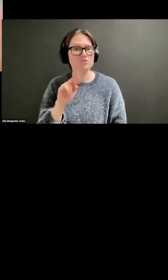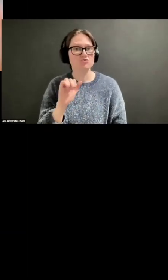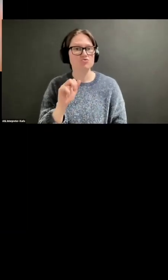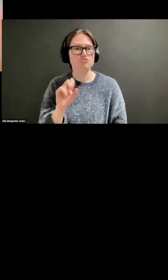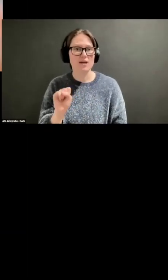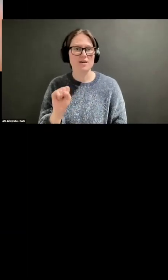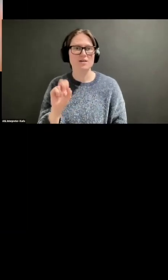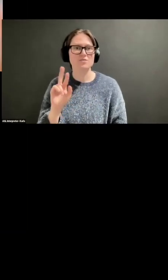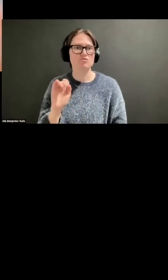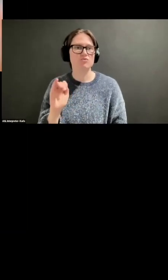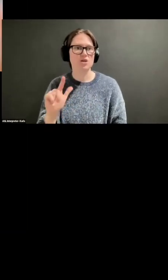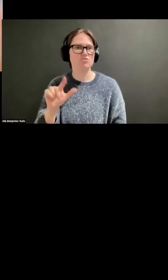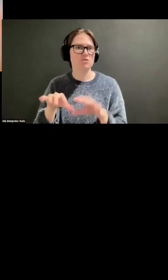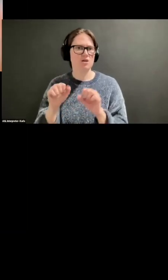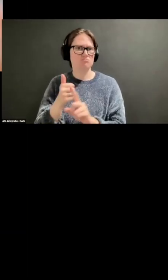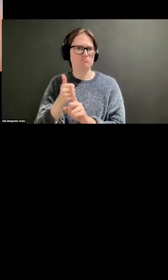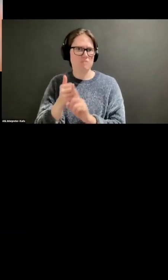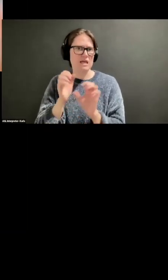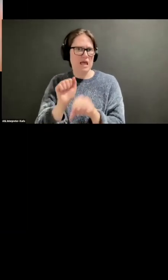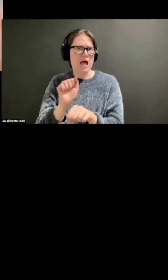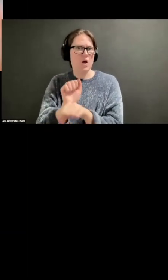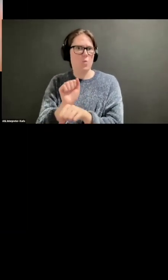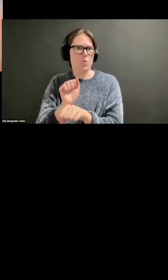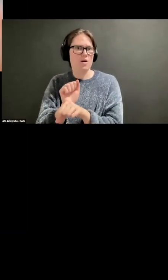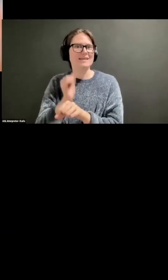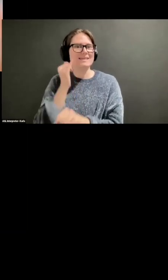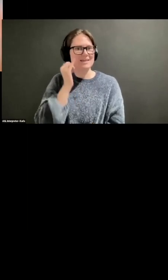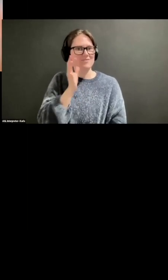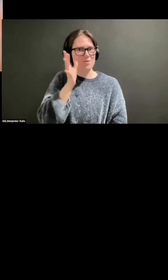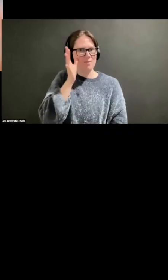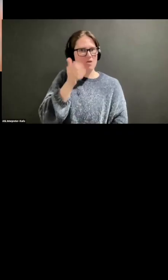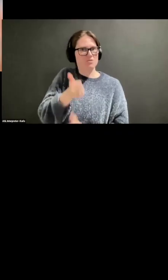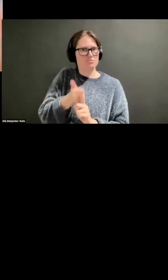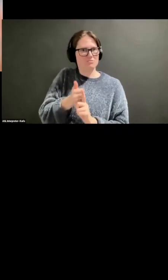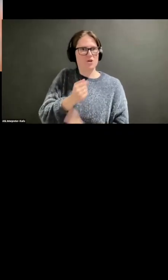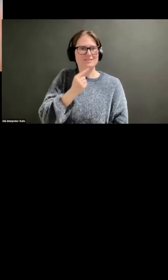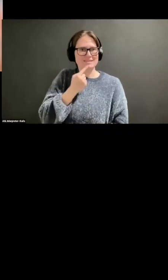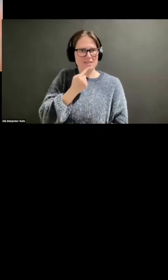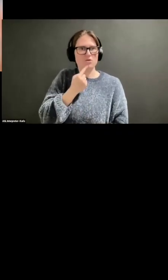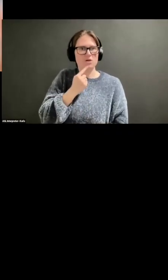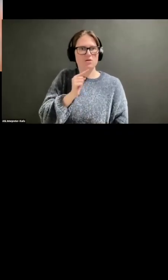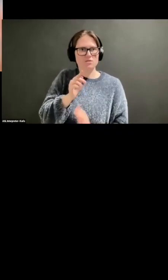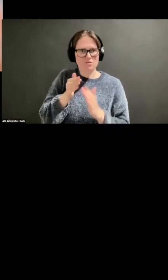their own racism and helping their children build a positive racial identity.